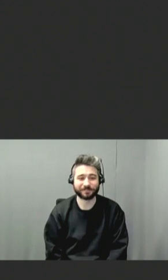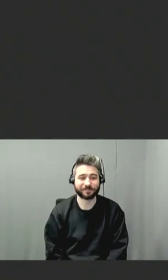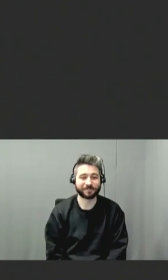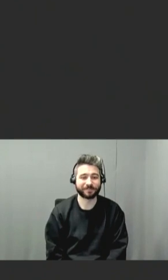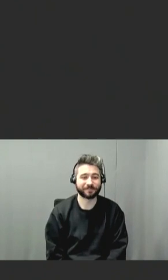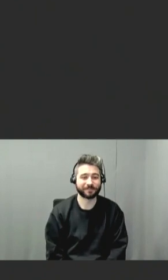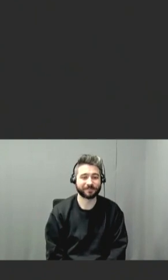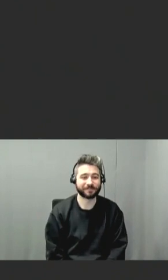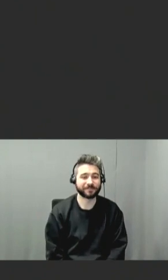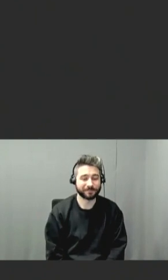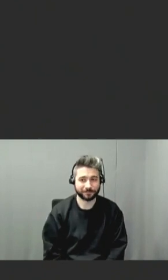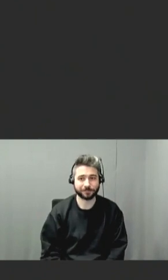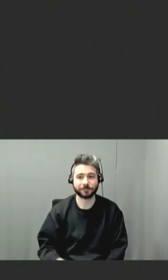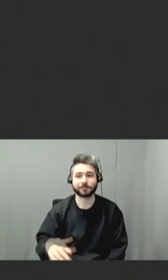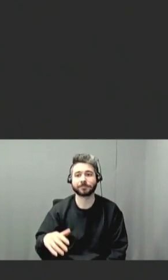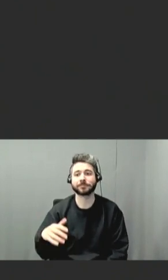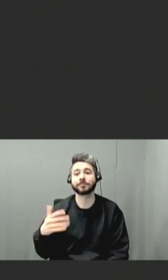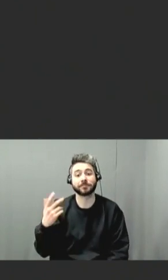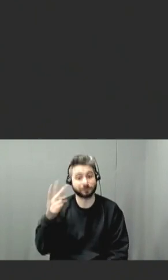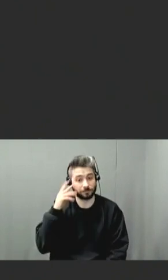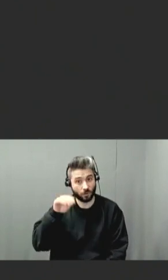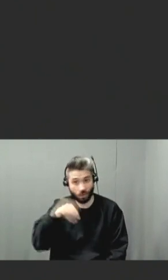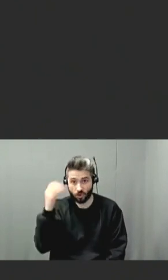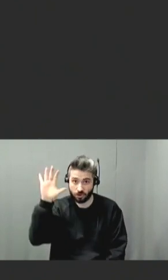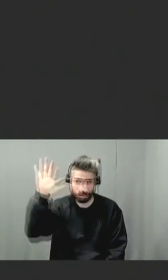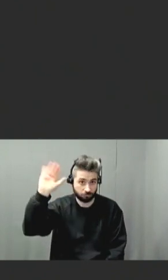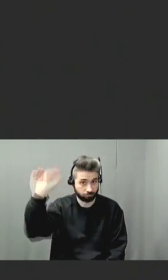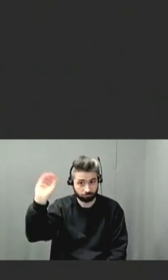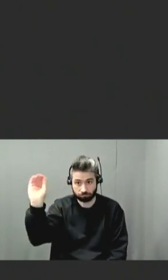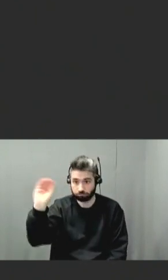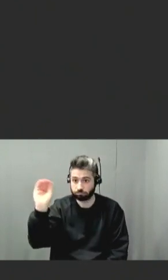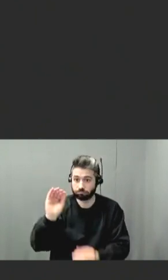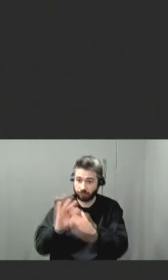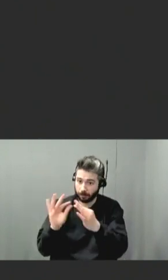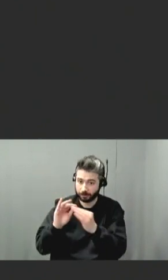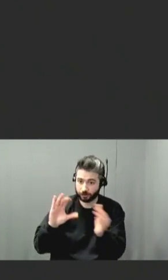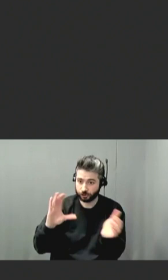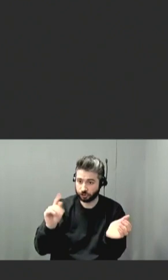All right. Not seeing any other hands or comments in the chat, let's move on to our